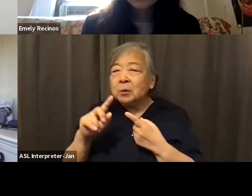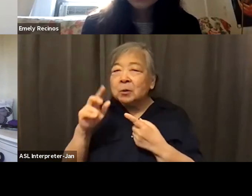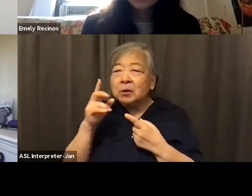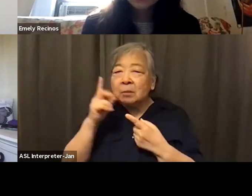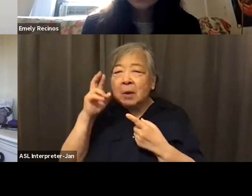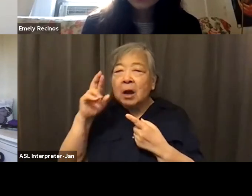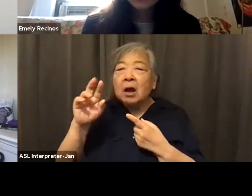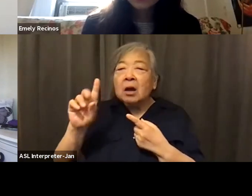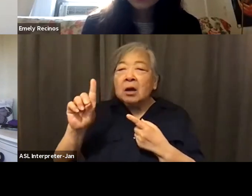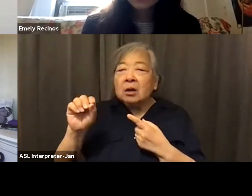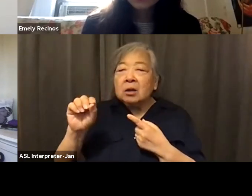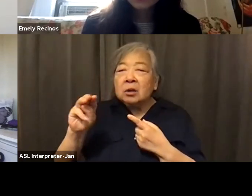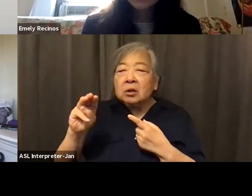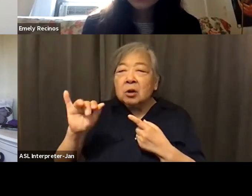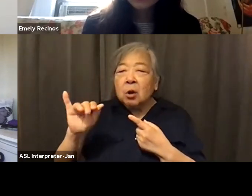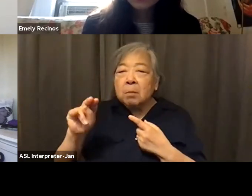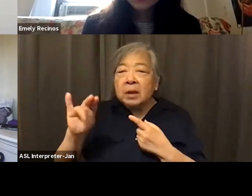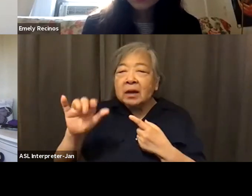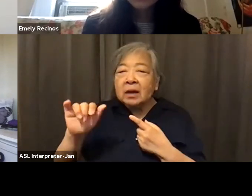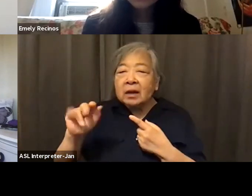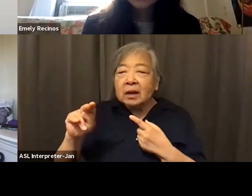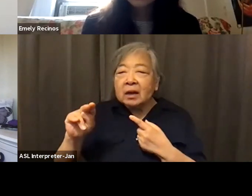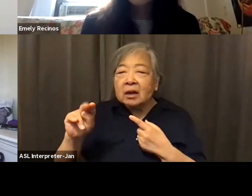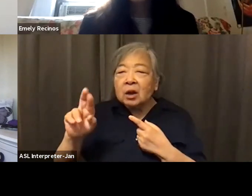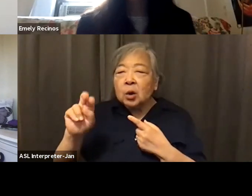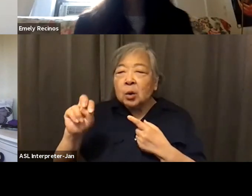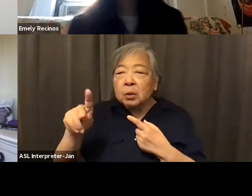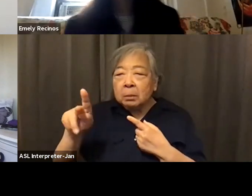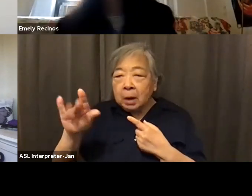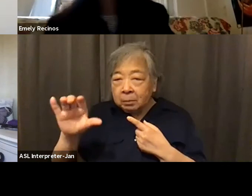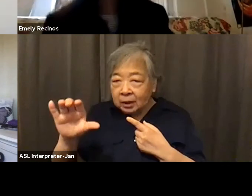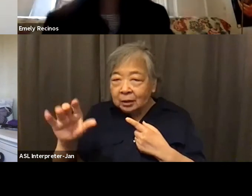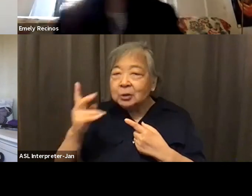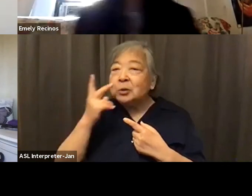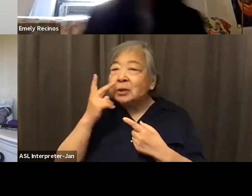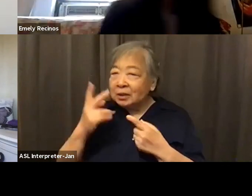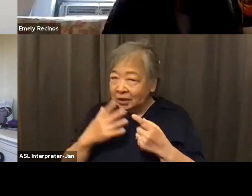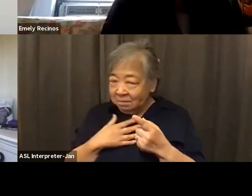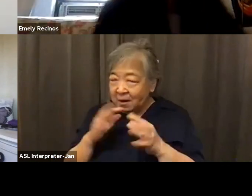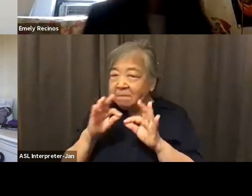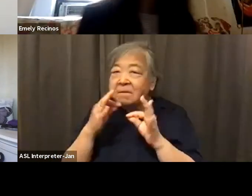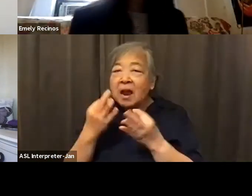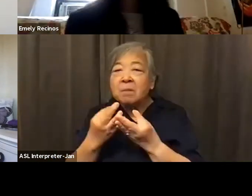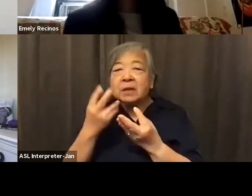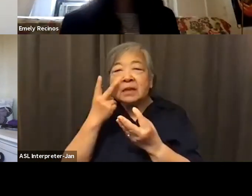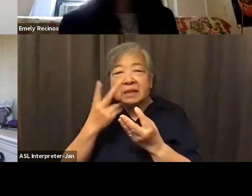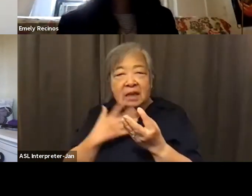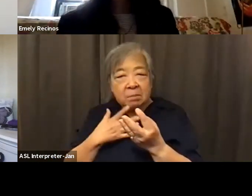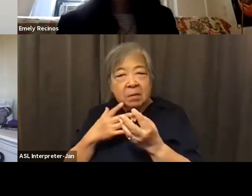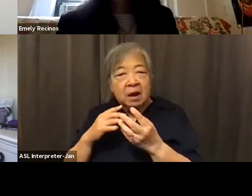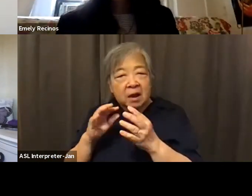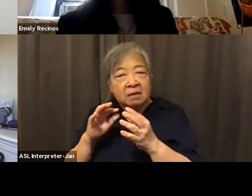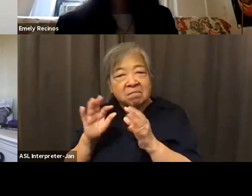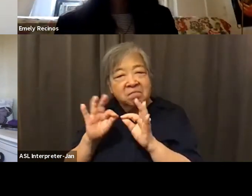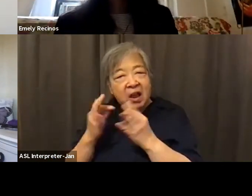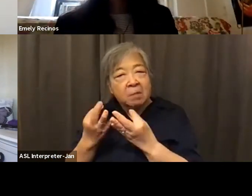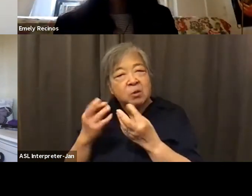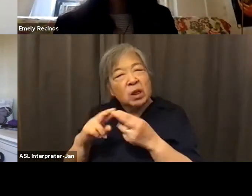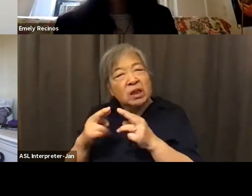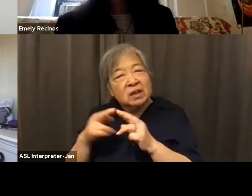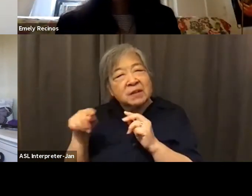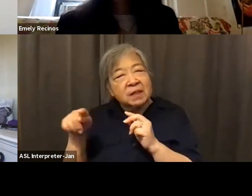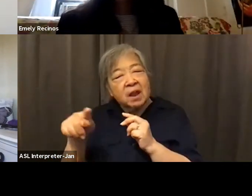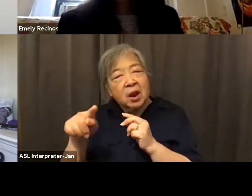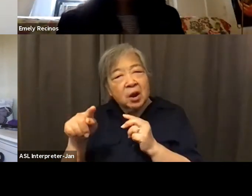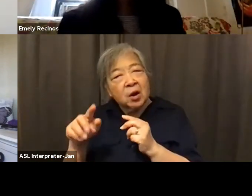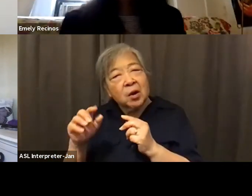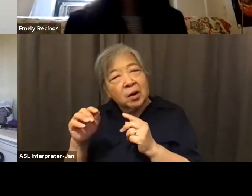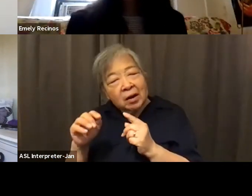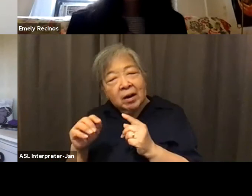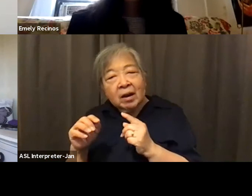my country and to see some of my family members and relatives, too, and, yeah, who wants to